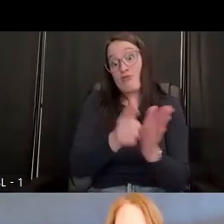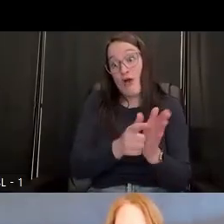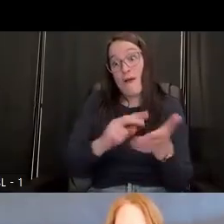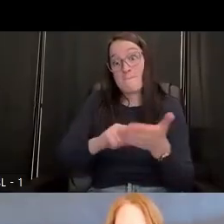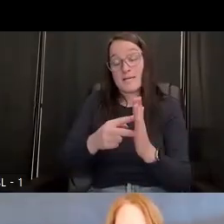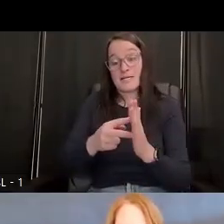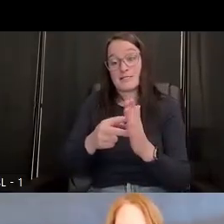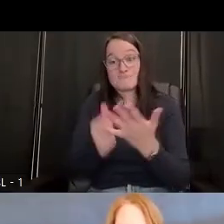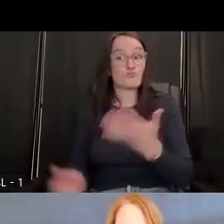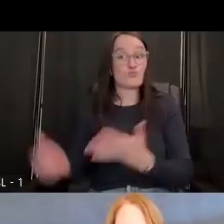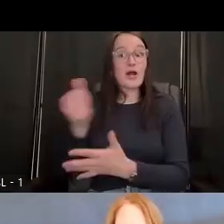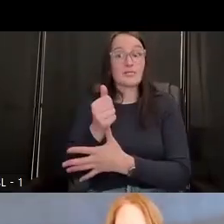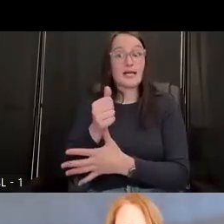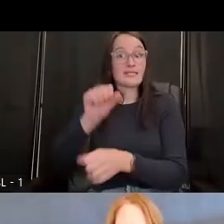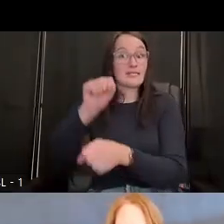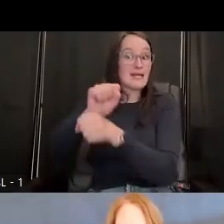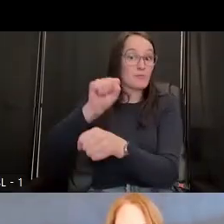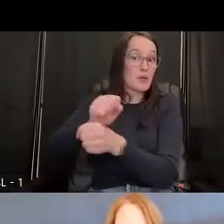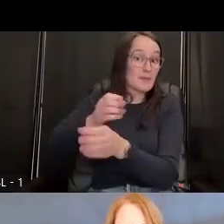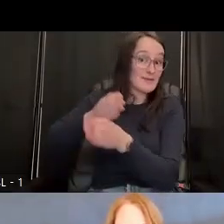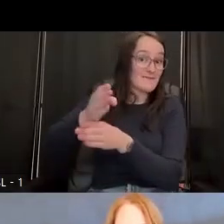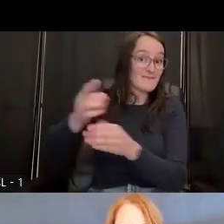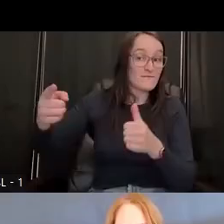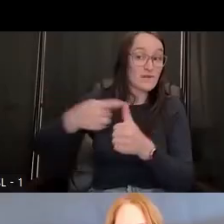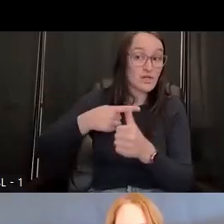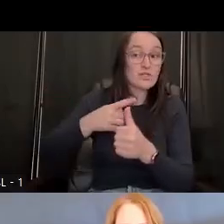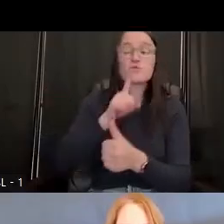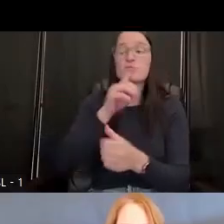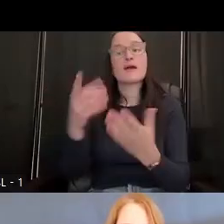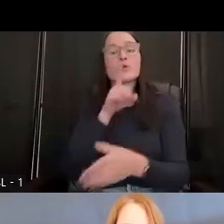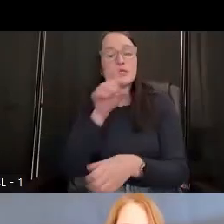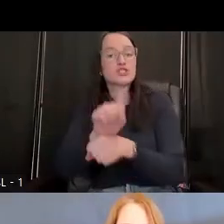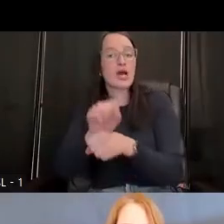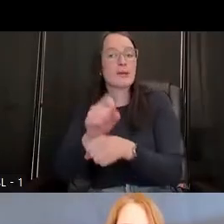real jobs for sustainable wages. And this was an expectation that our developmental